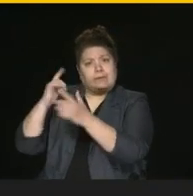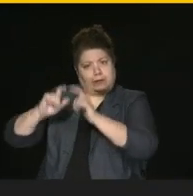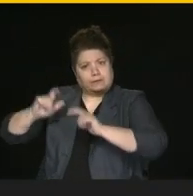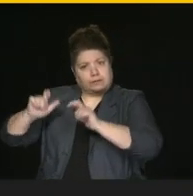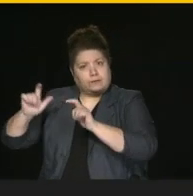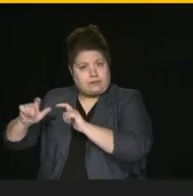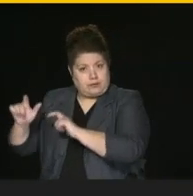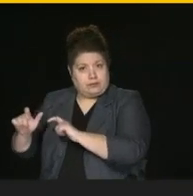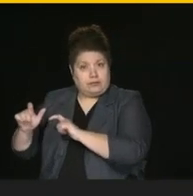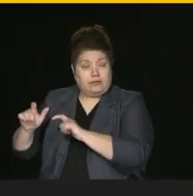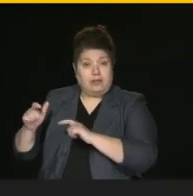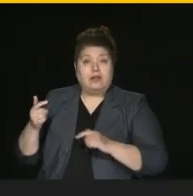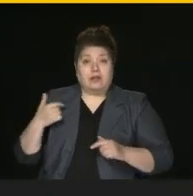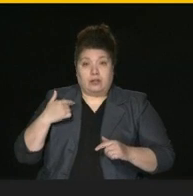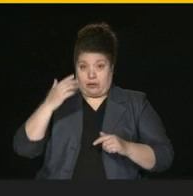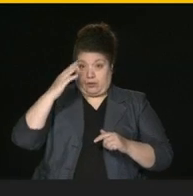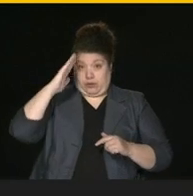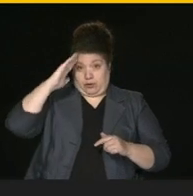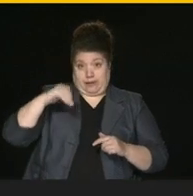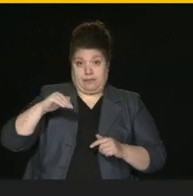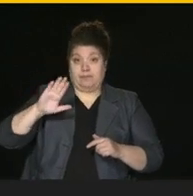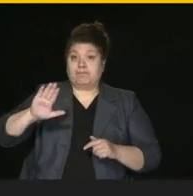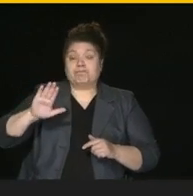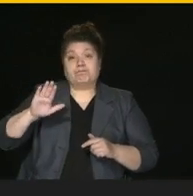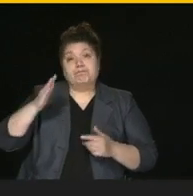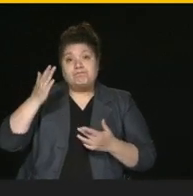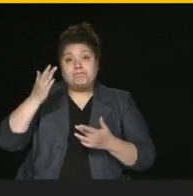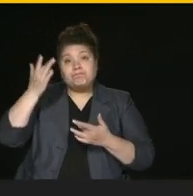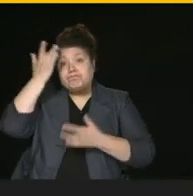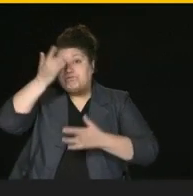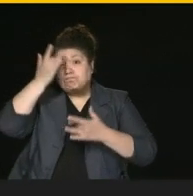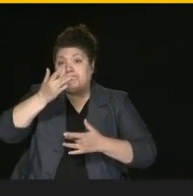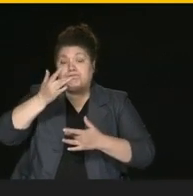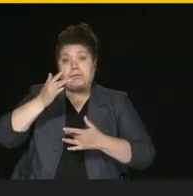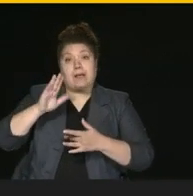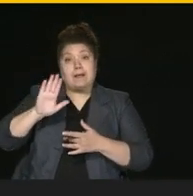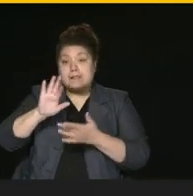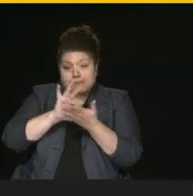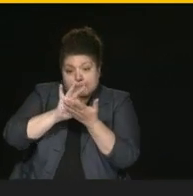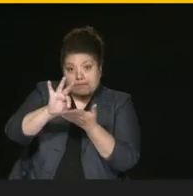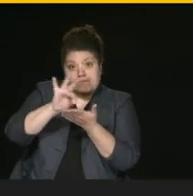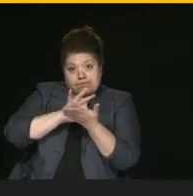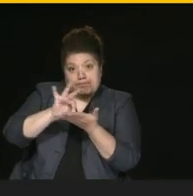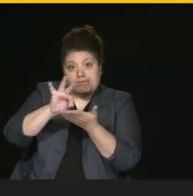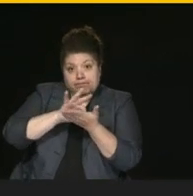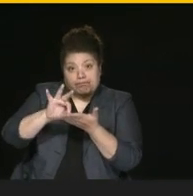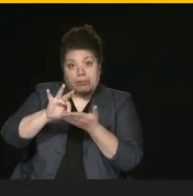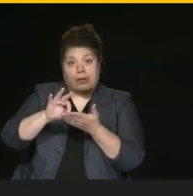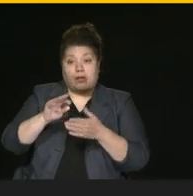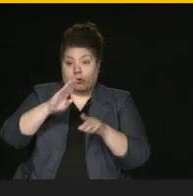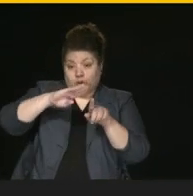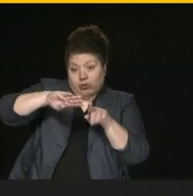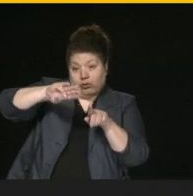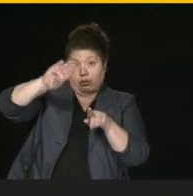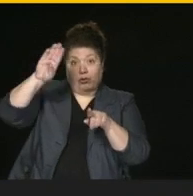IT TEST ITS POPULATION.